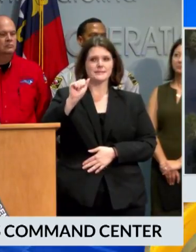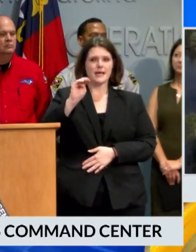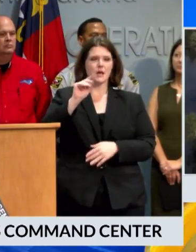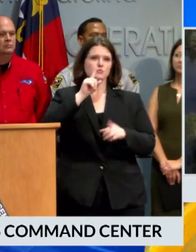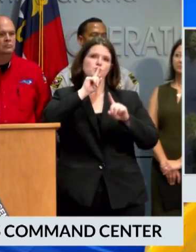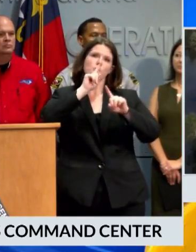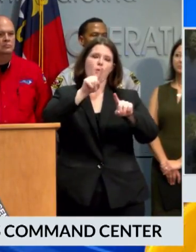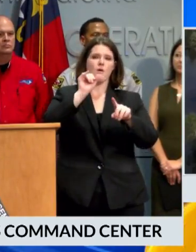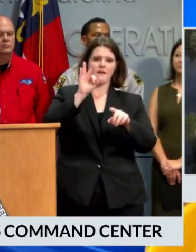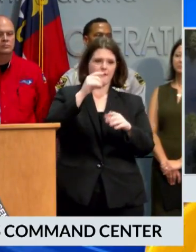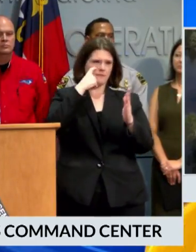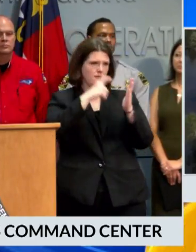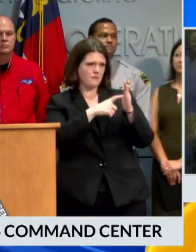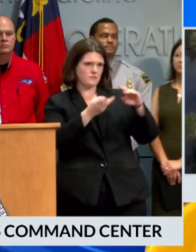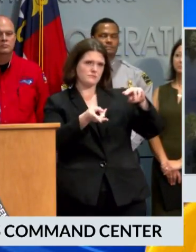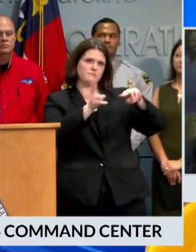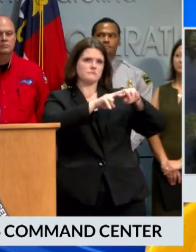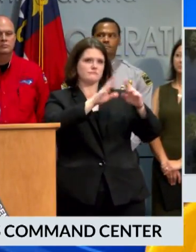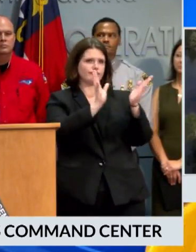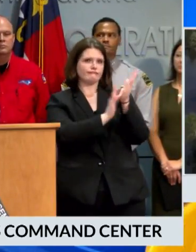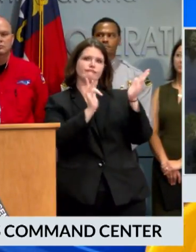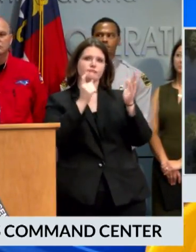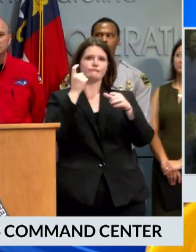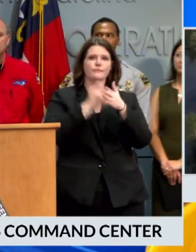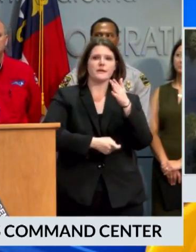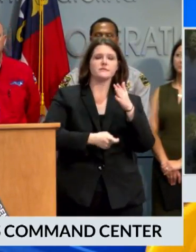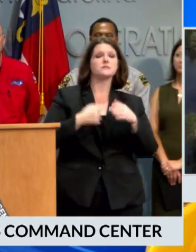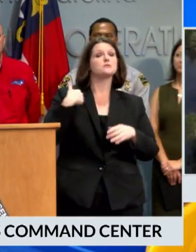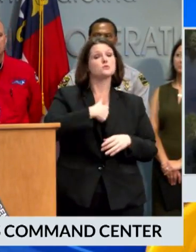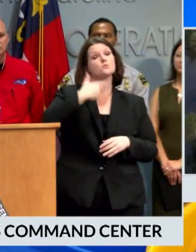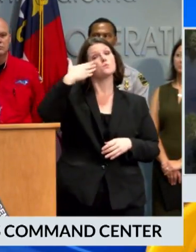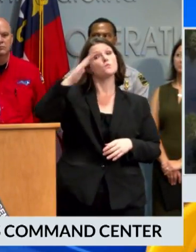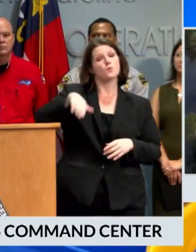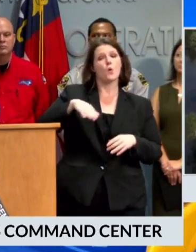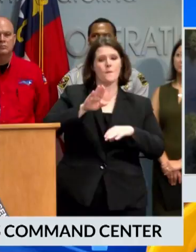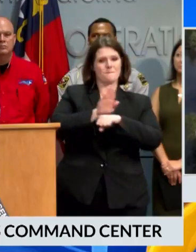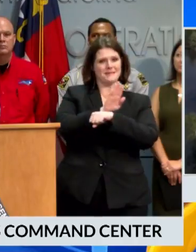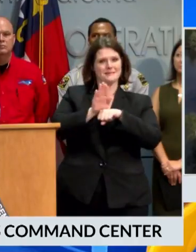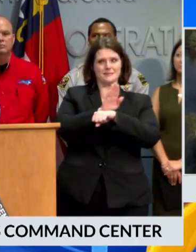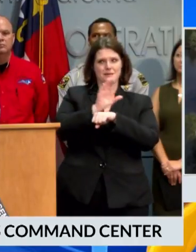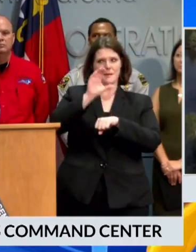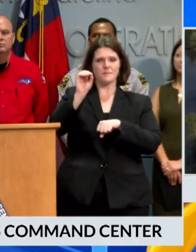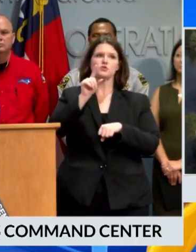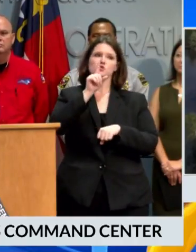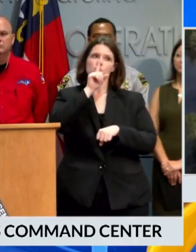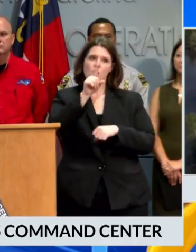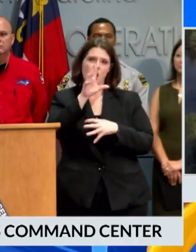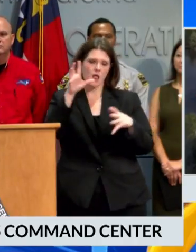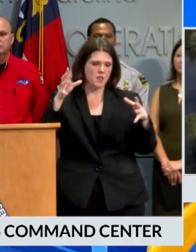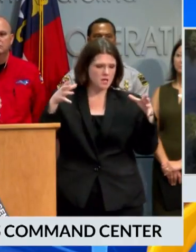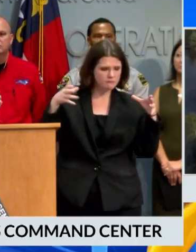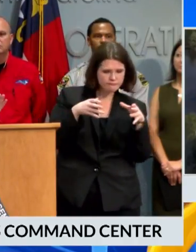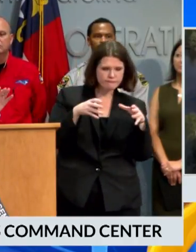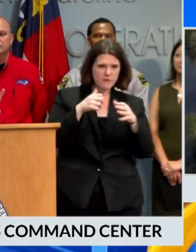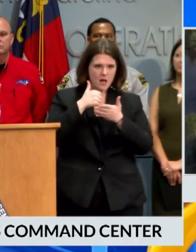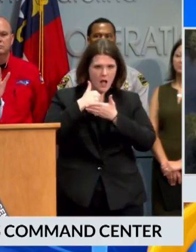YOU CAN GO TO REPORT ANY KIND OF PRICE GOUGING.